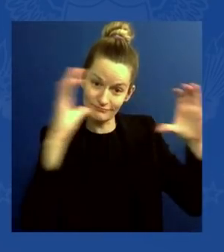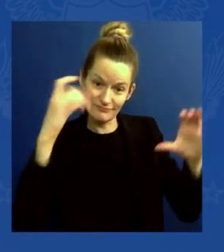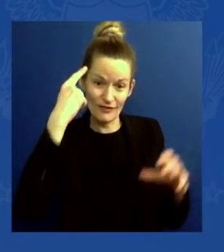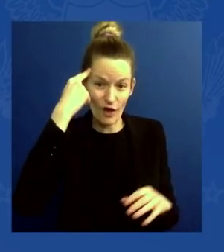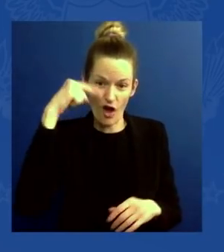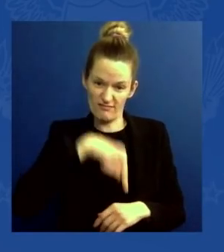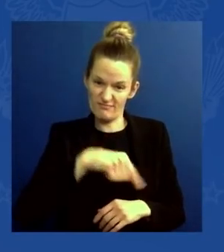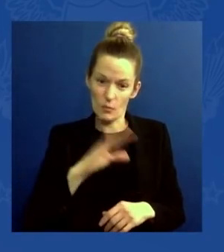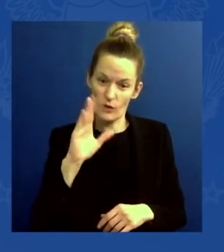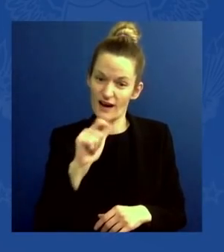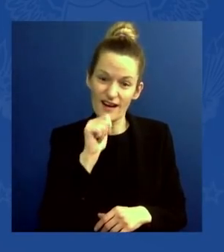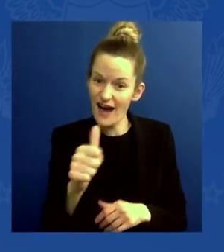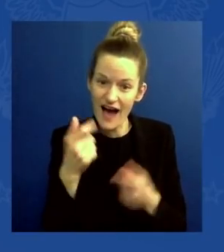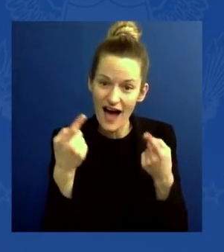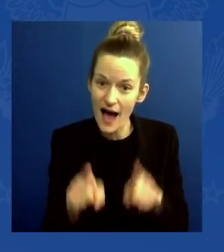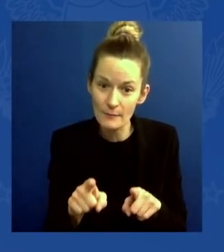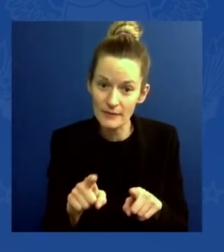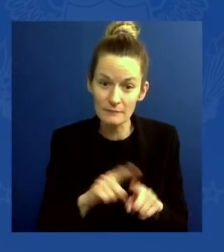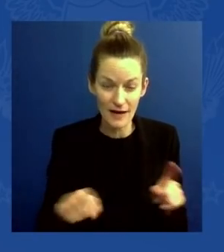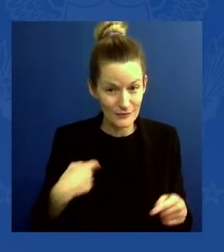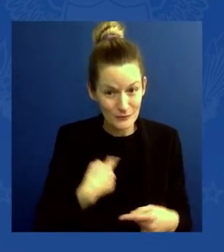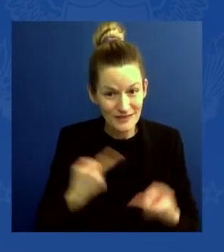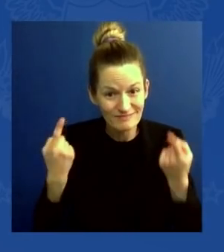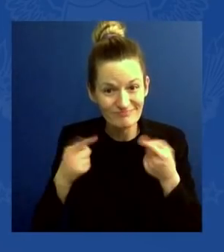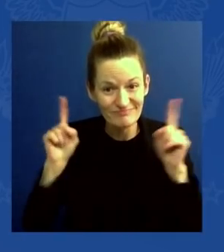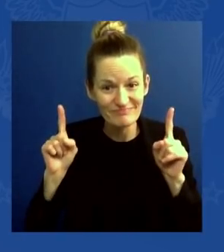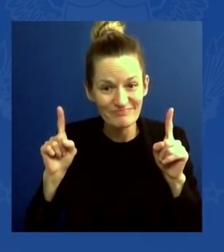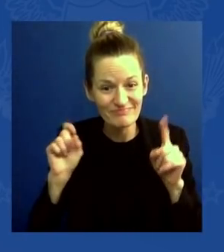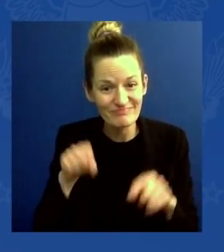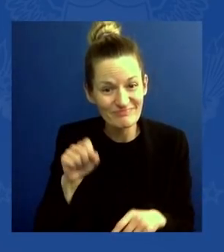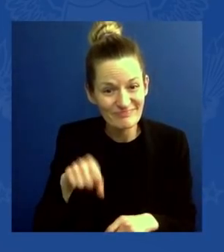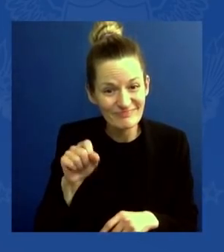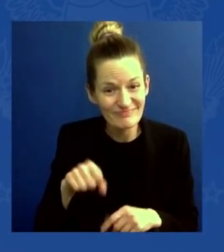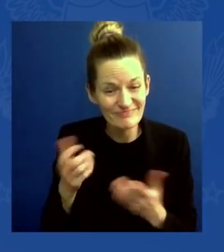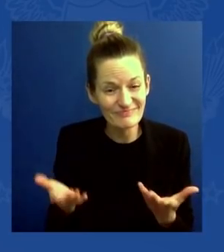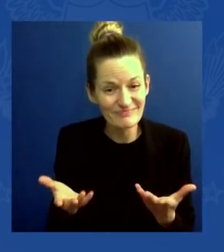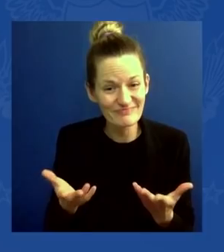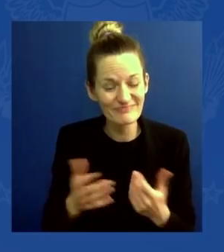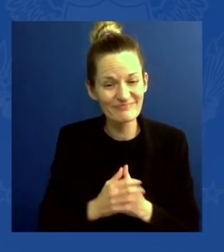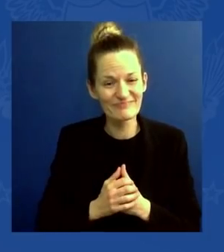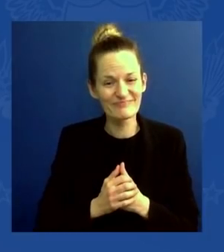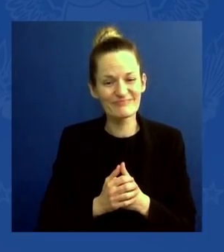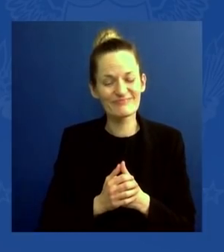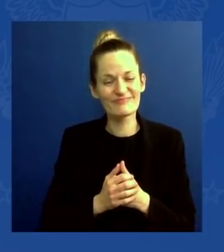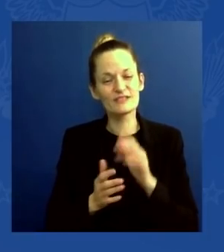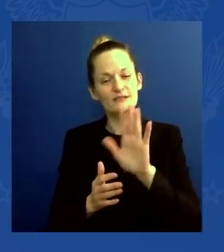a whole elective office that if you get some of this done, things are better for them as well as everybody else.